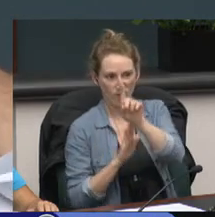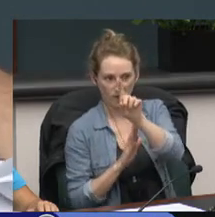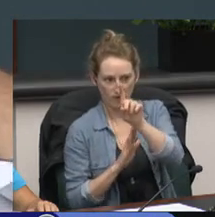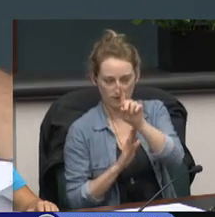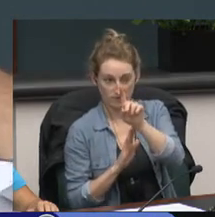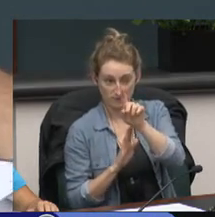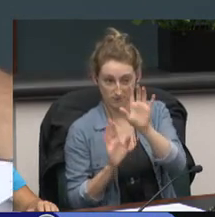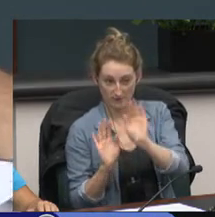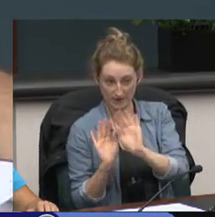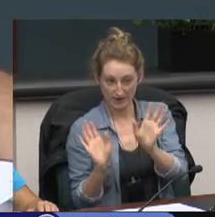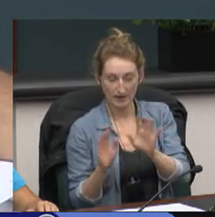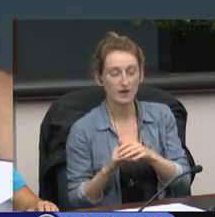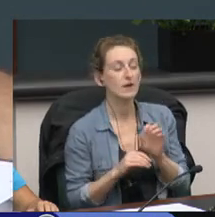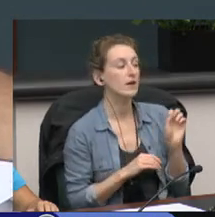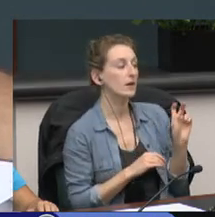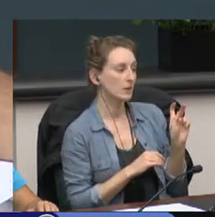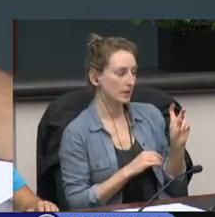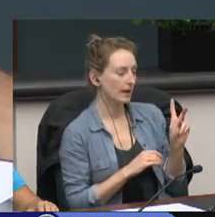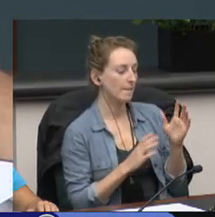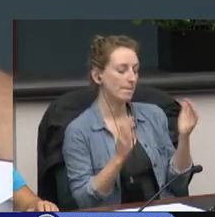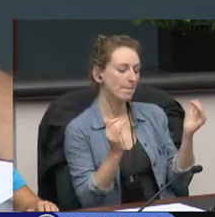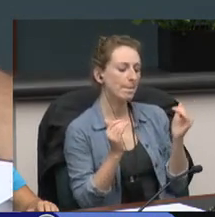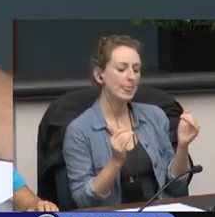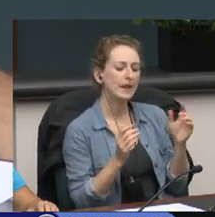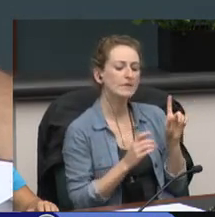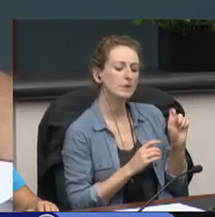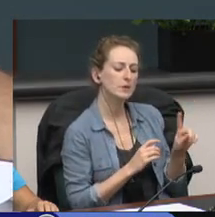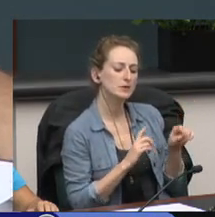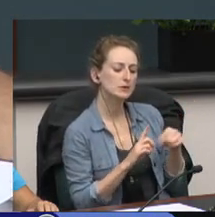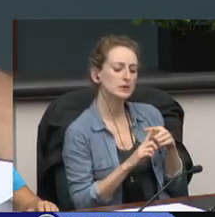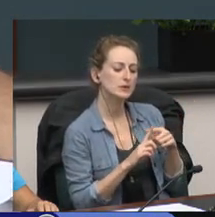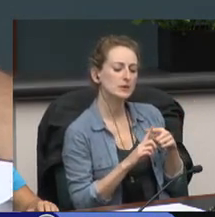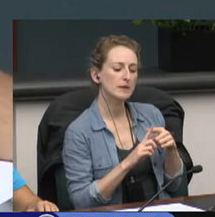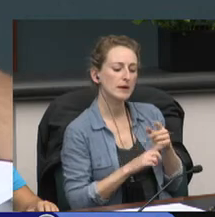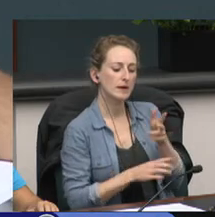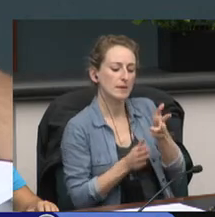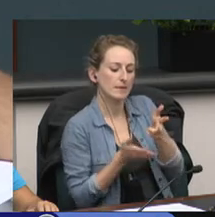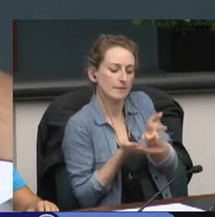back out parking says generally all on-site vehicle areas shall be